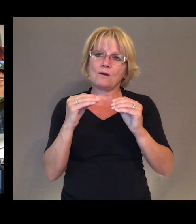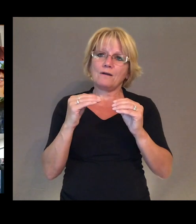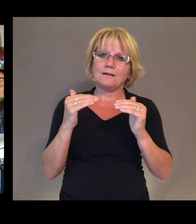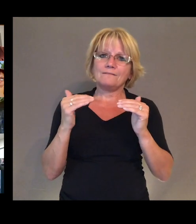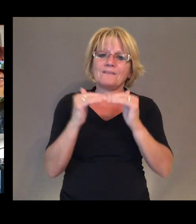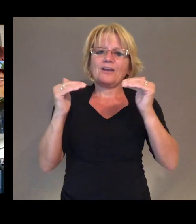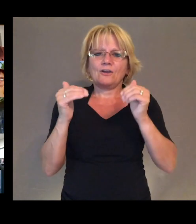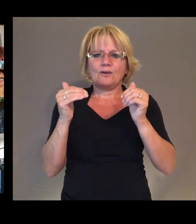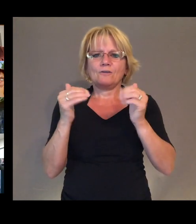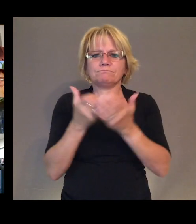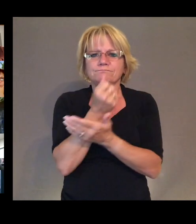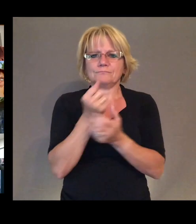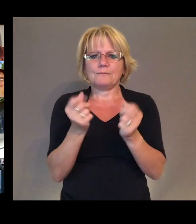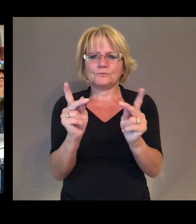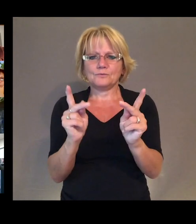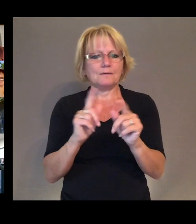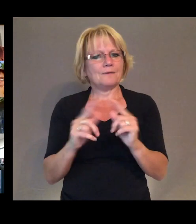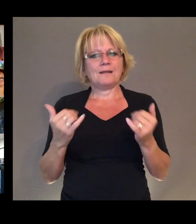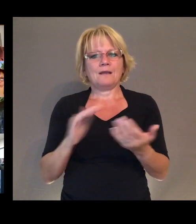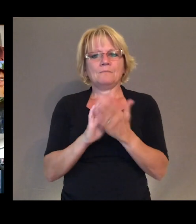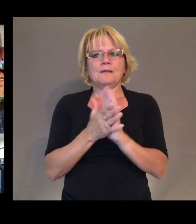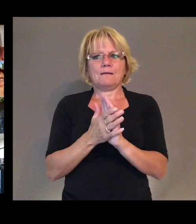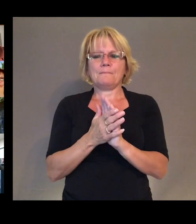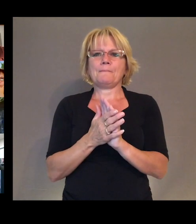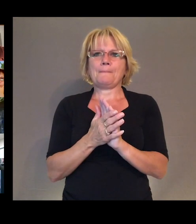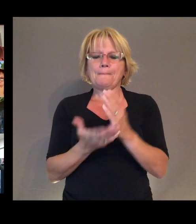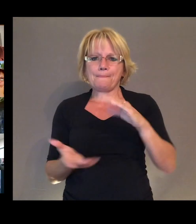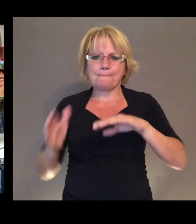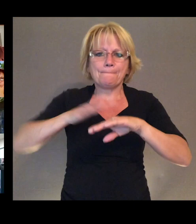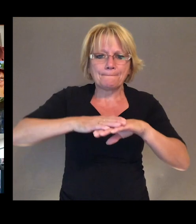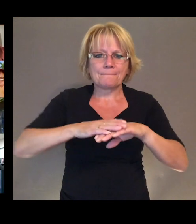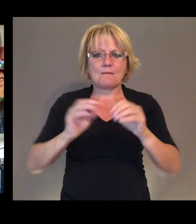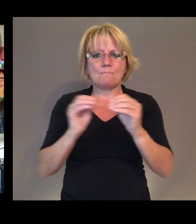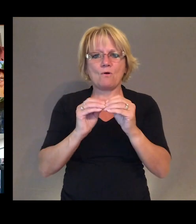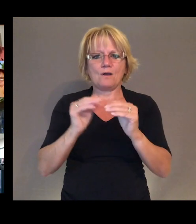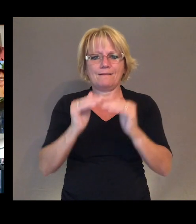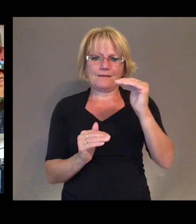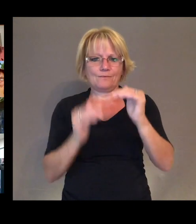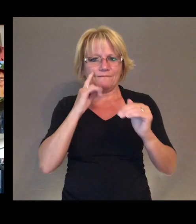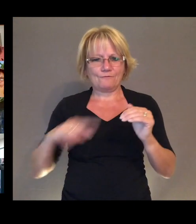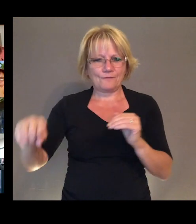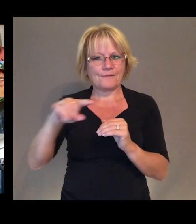where it's just yet another source of inequity. And again I can go back to what I said before